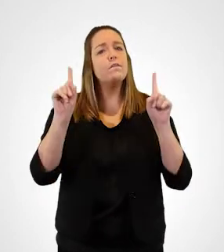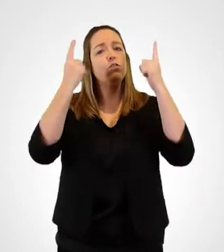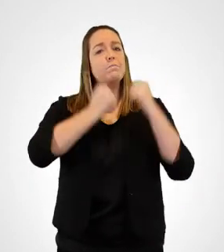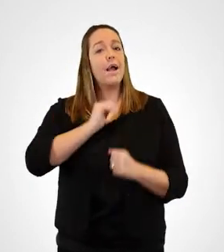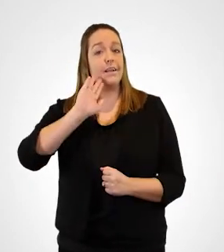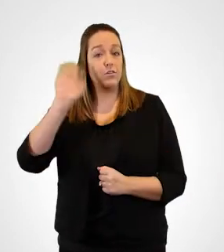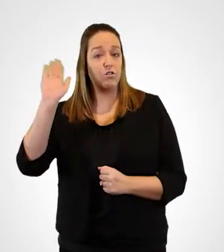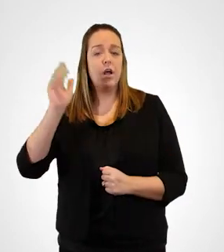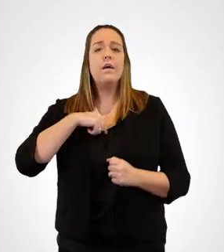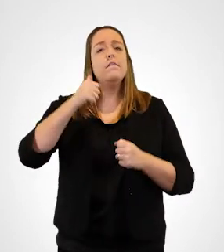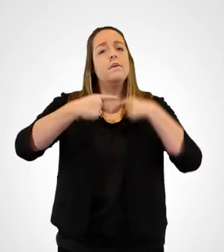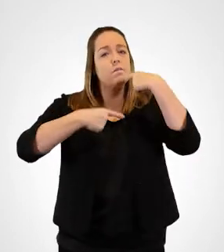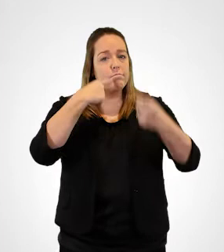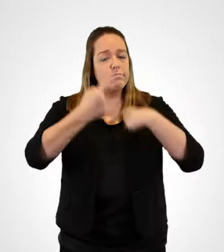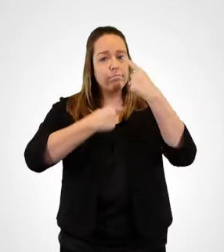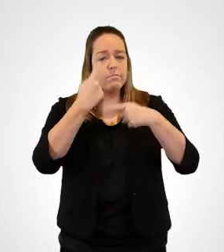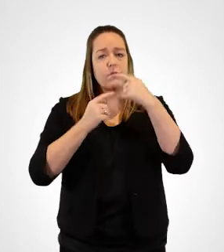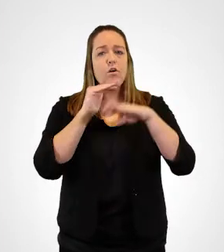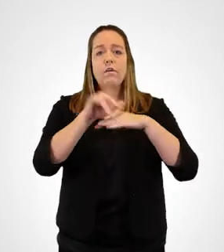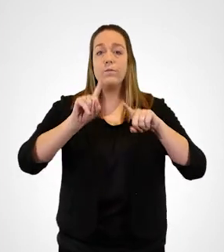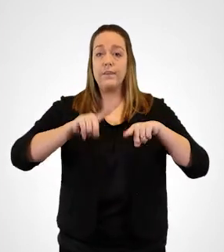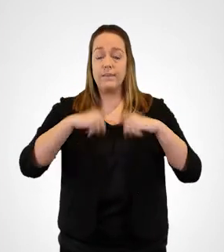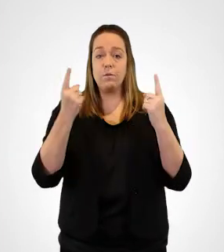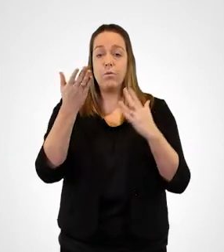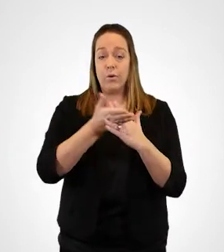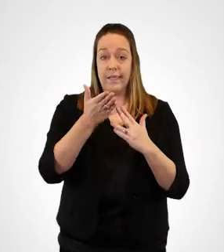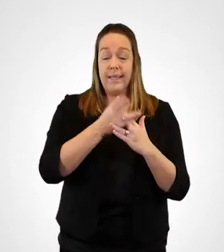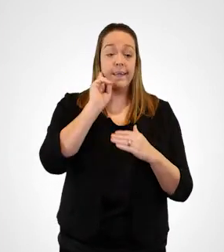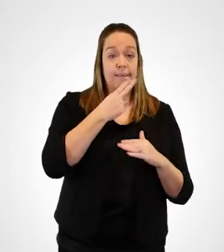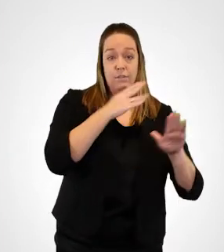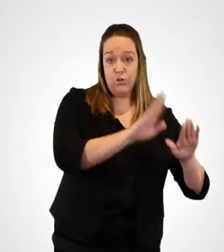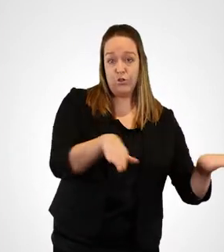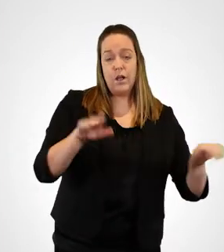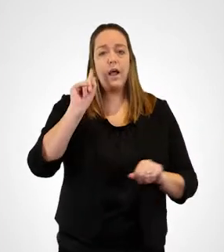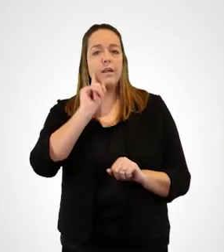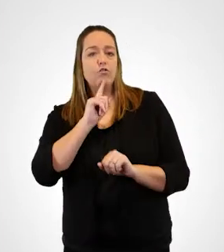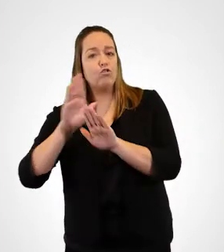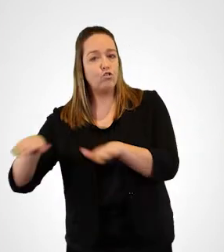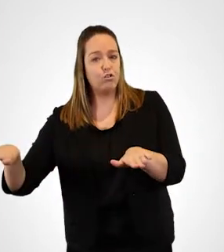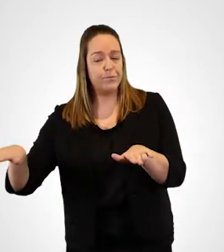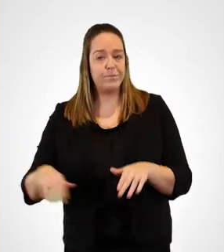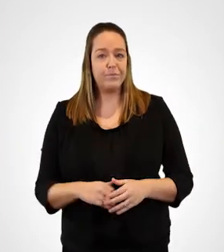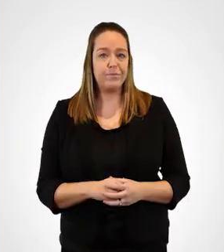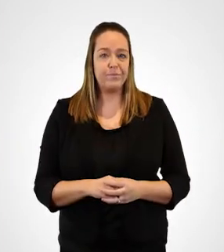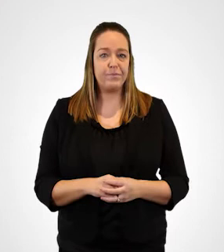In the first lecture I was talking about differences between deaf children and hearing children